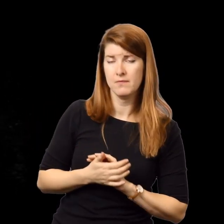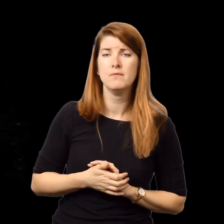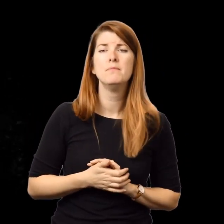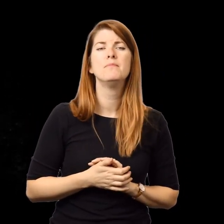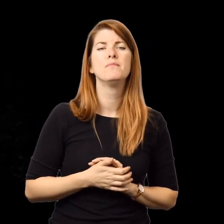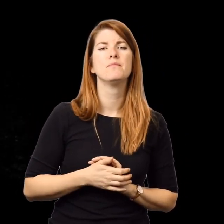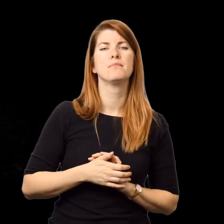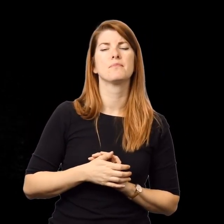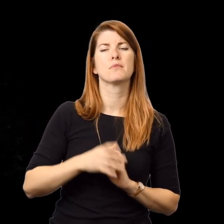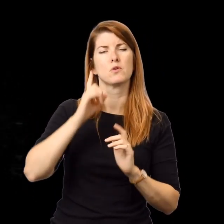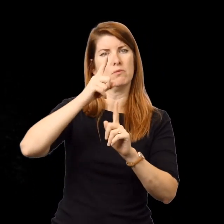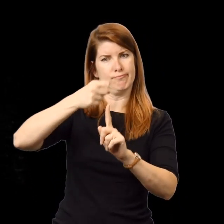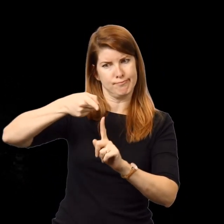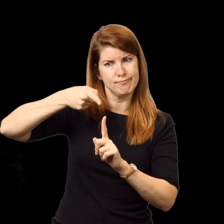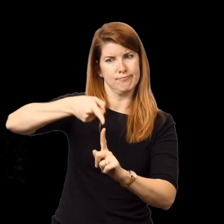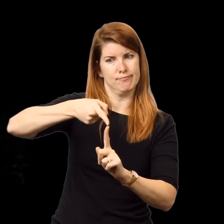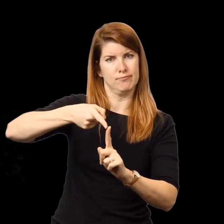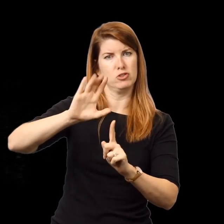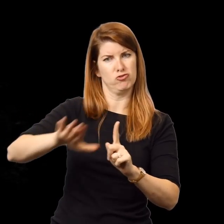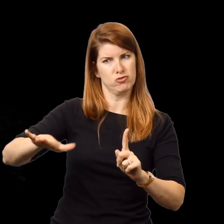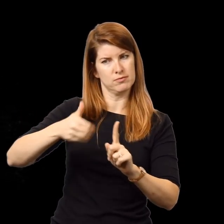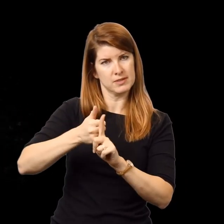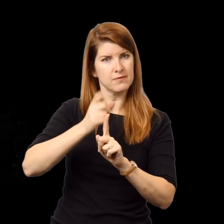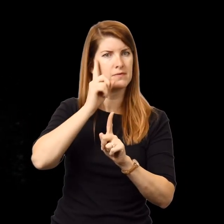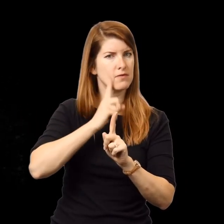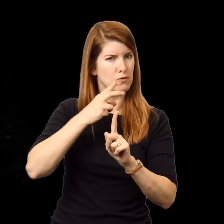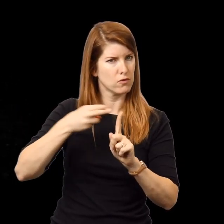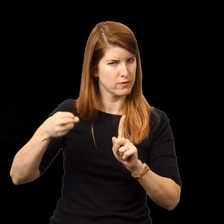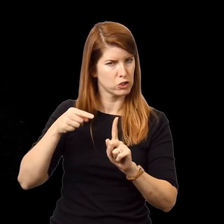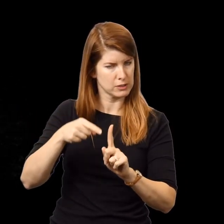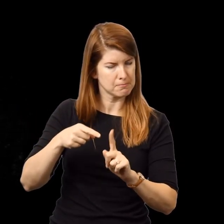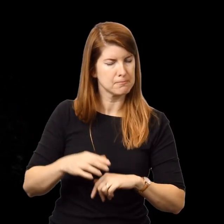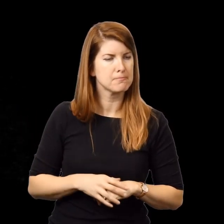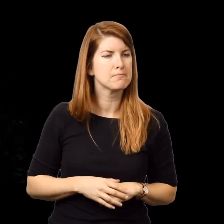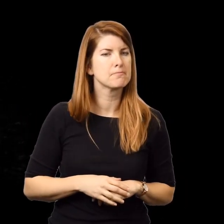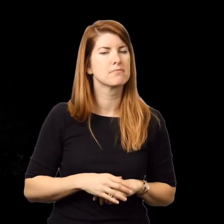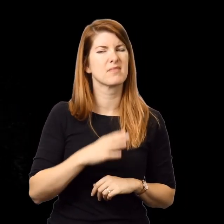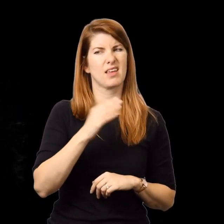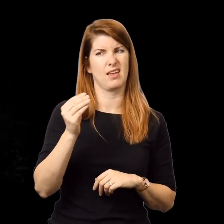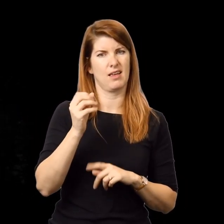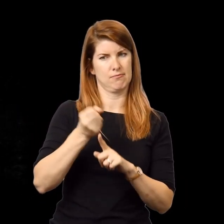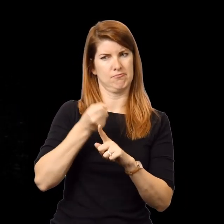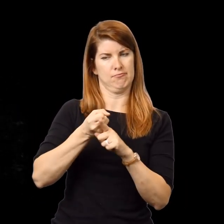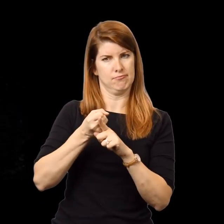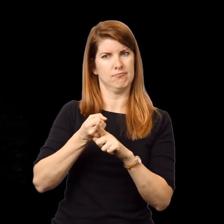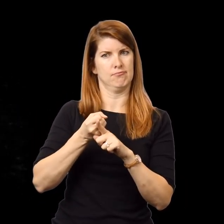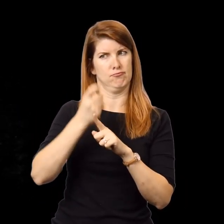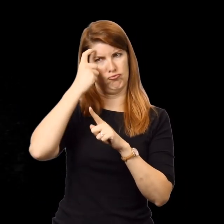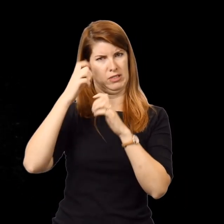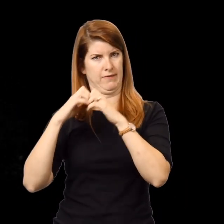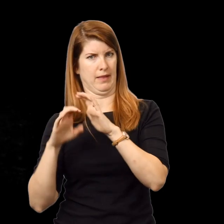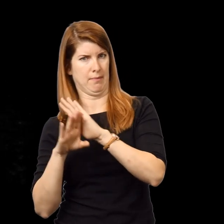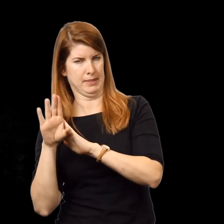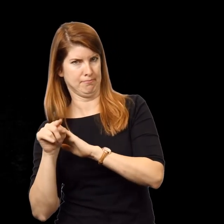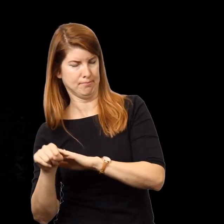So, I want to talk specifically about children who are deaf and hard of hearing and the consequences on brain development.